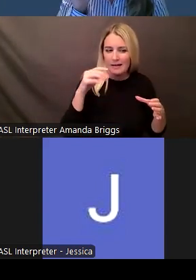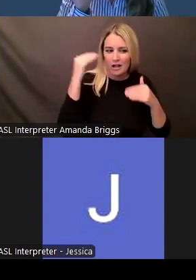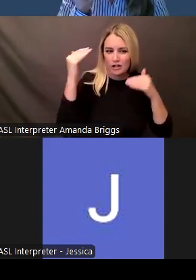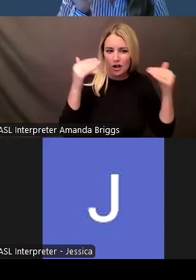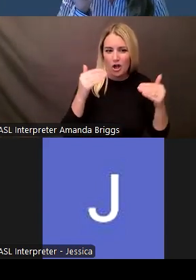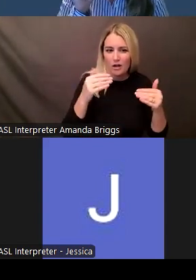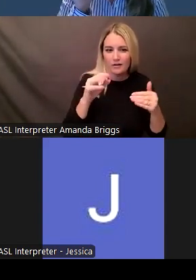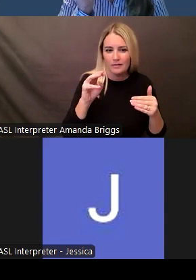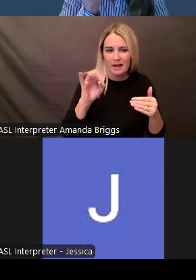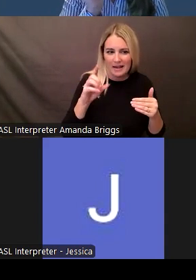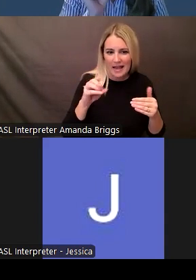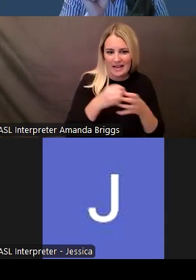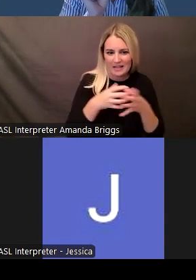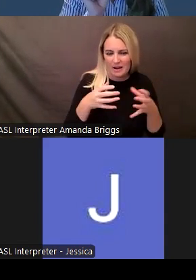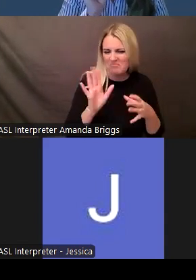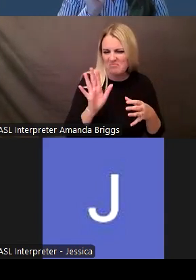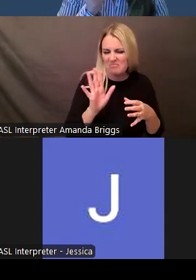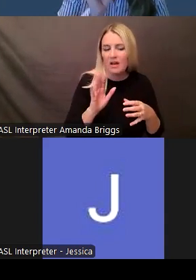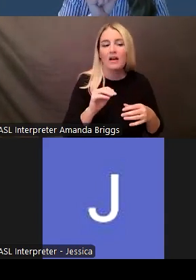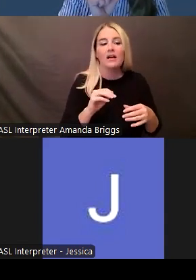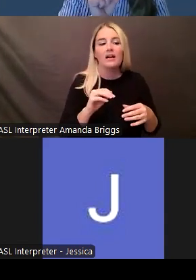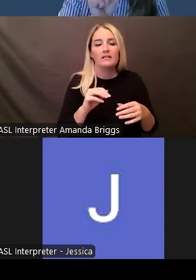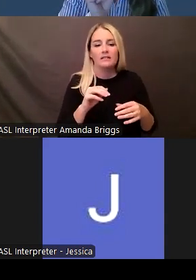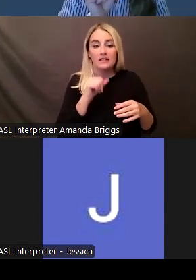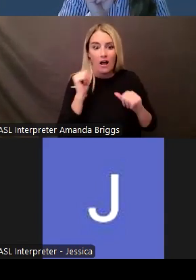It's going to be those who make between 100%